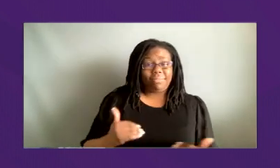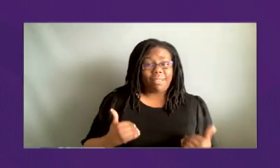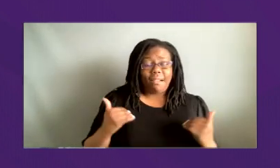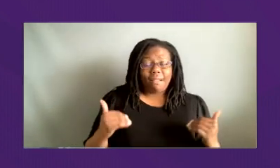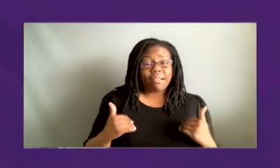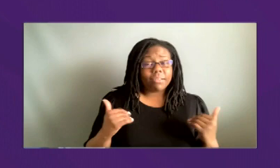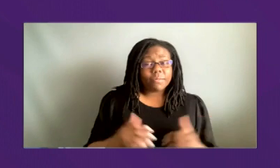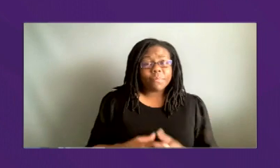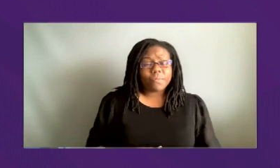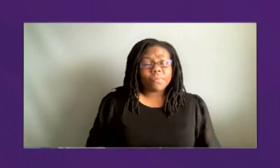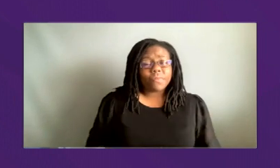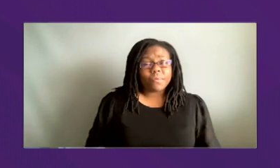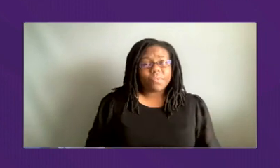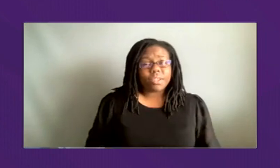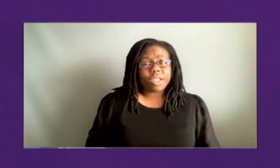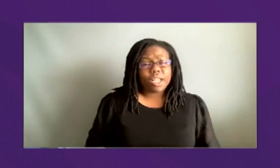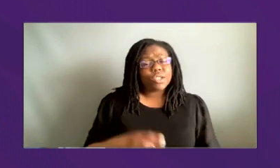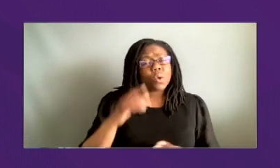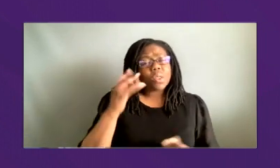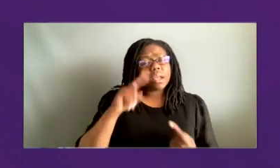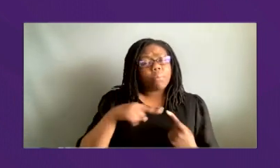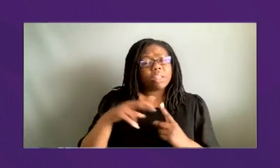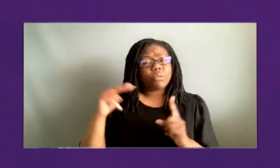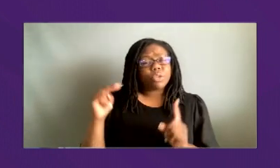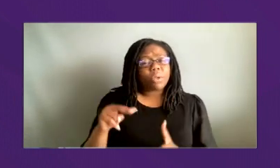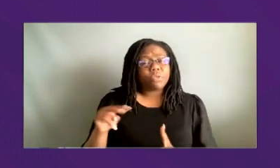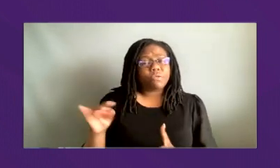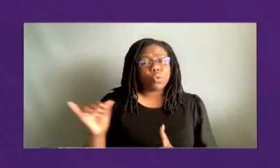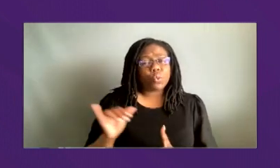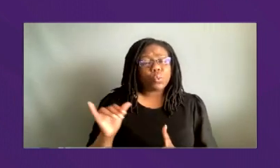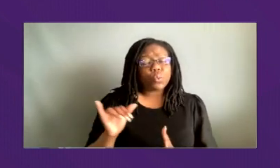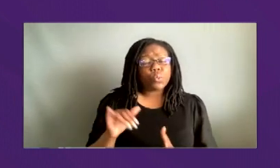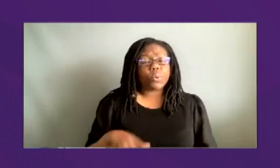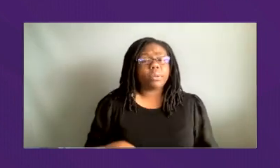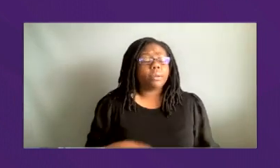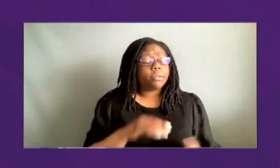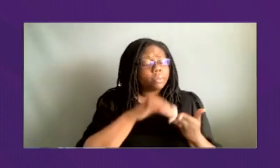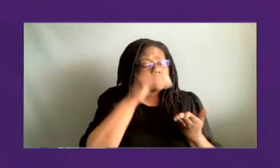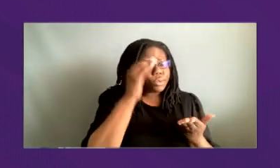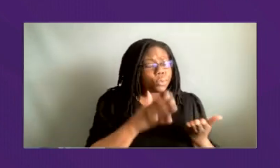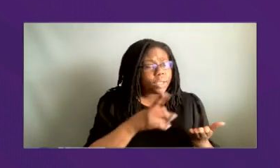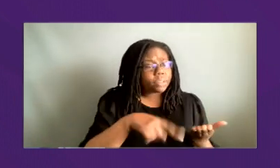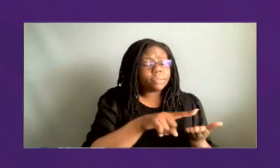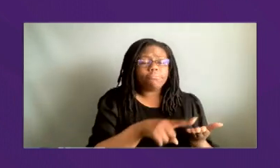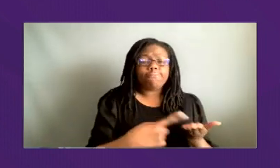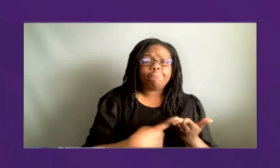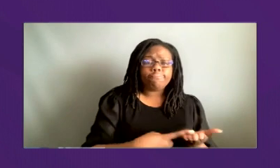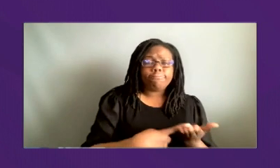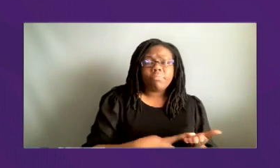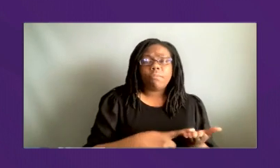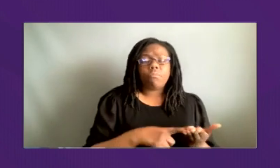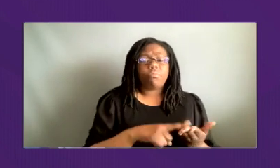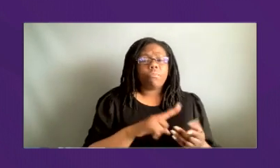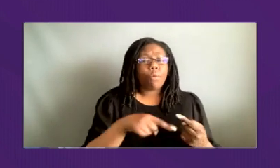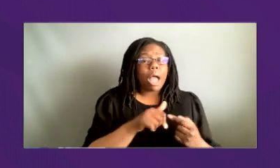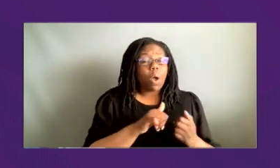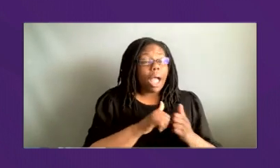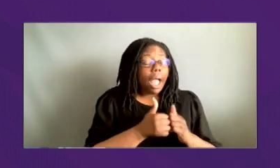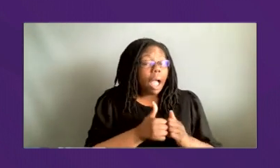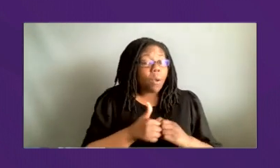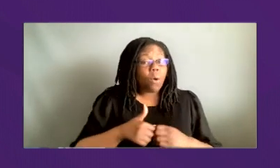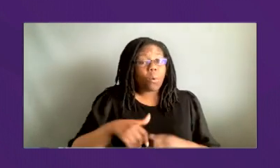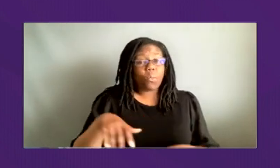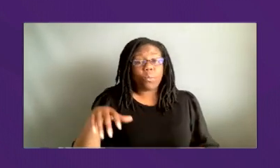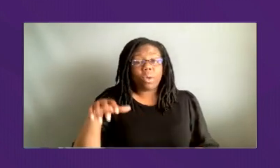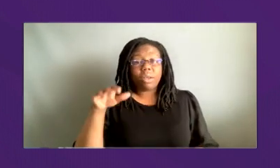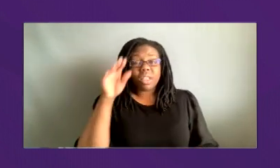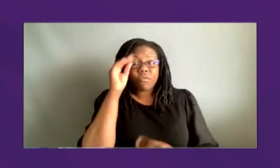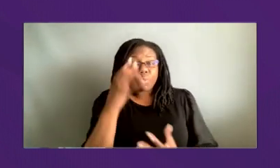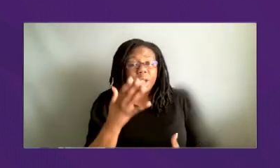also just talking to students about how they might make them feel. There are ways to simplify some of